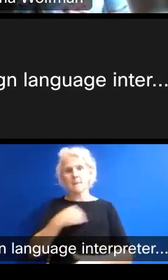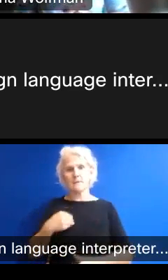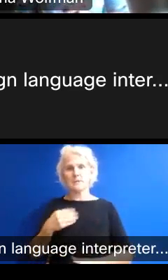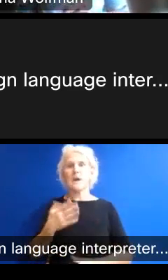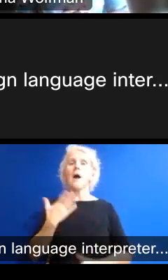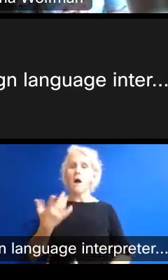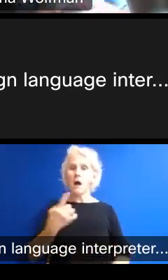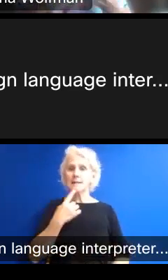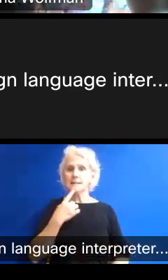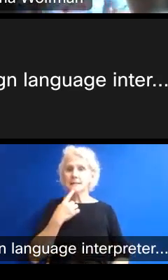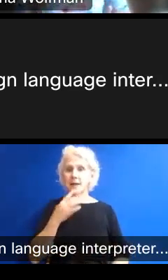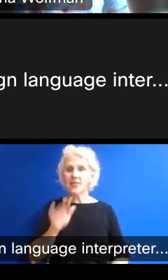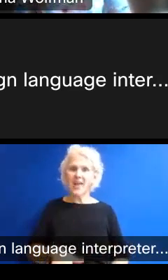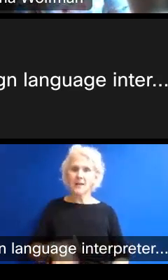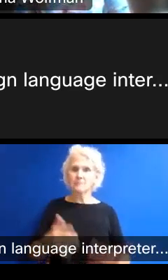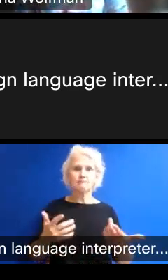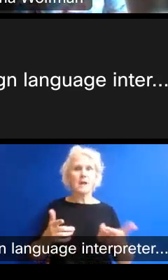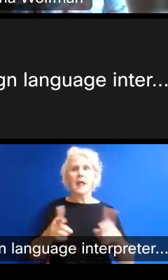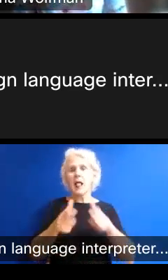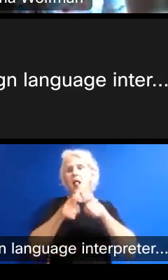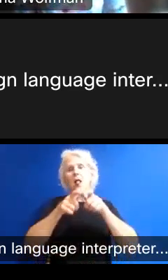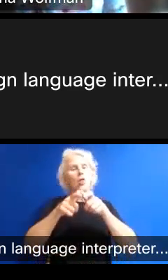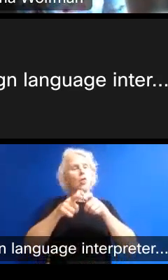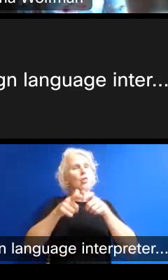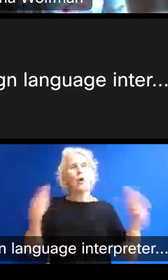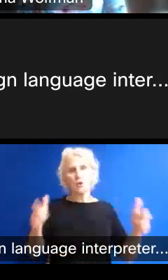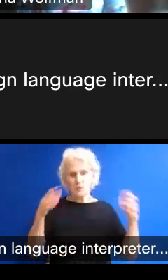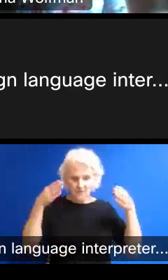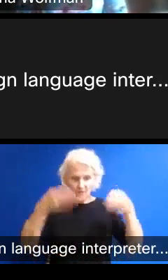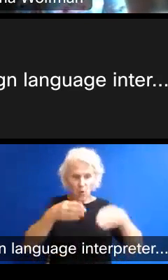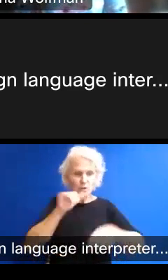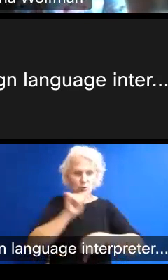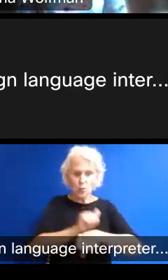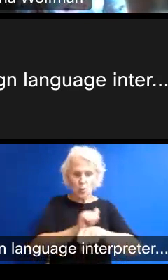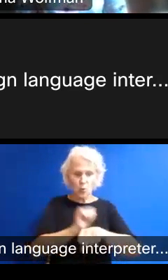since permanency is a large focus of the work that we do in child welfare, especially once we have